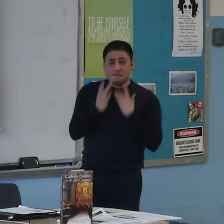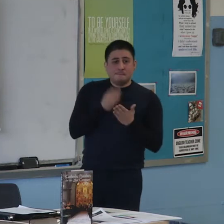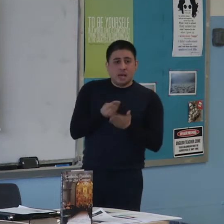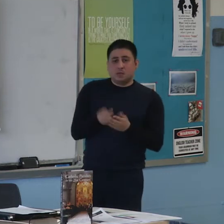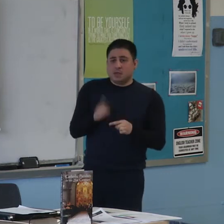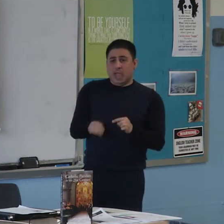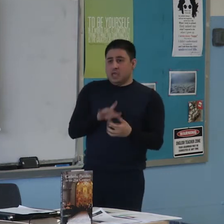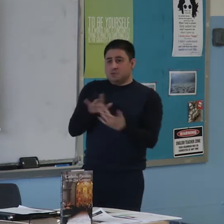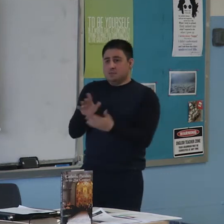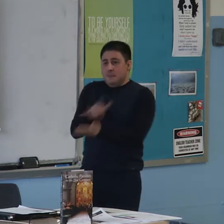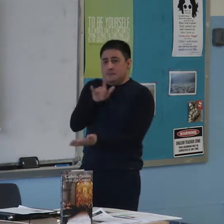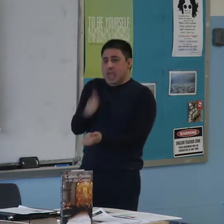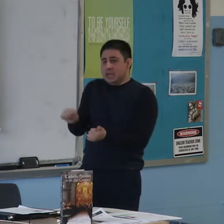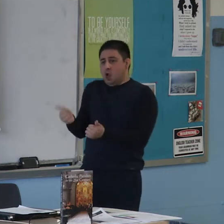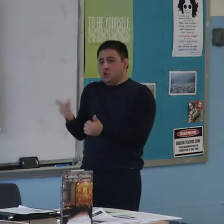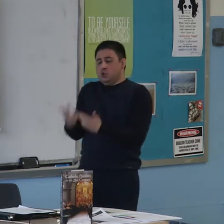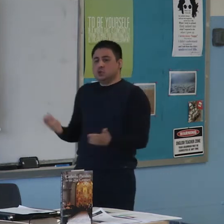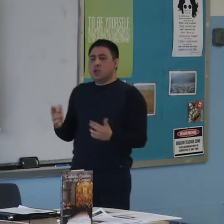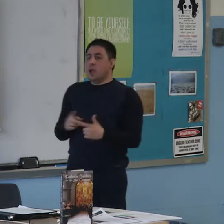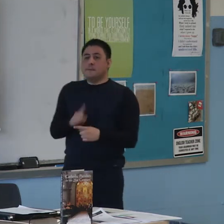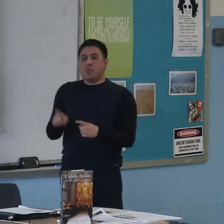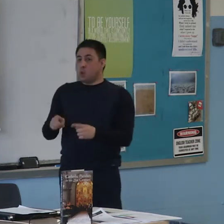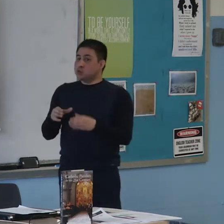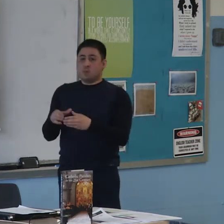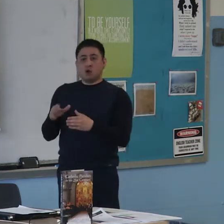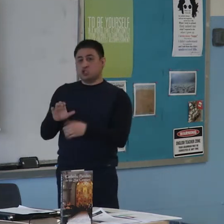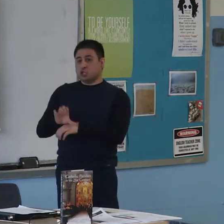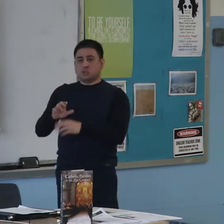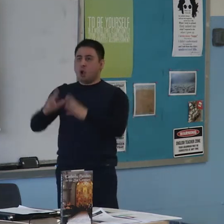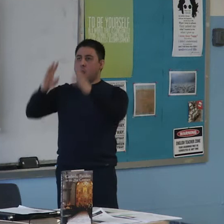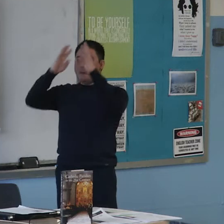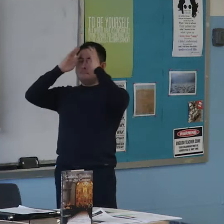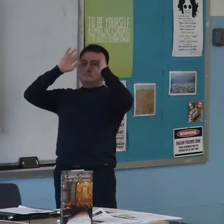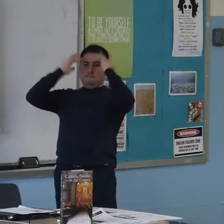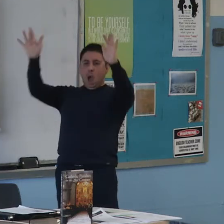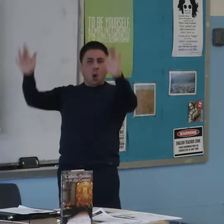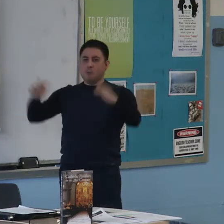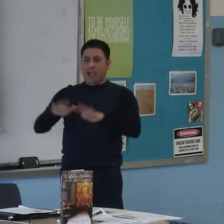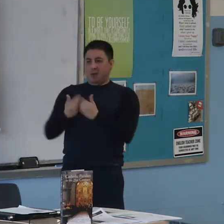resources," and they're just ingenious, you know, in how they try and resolve this on so